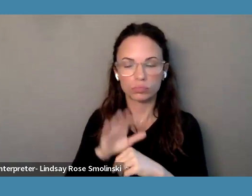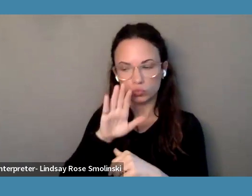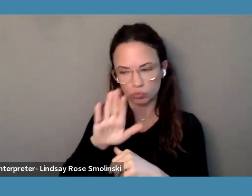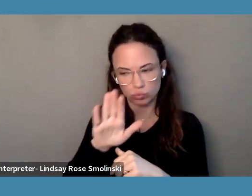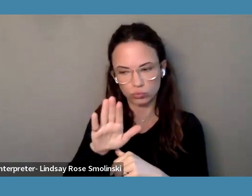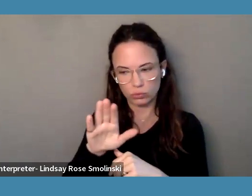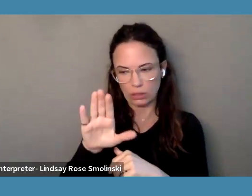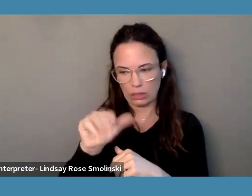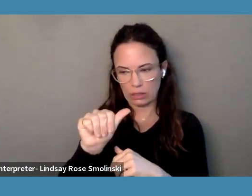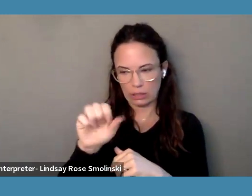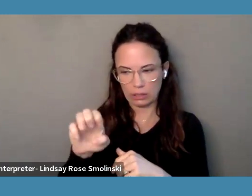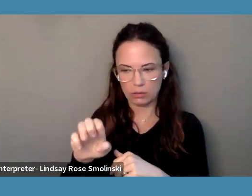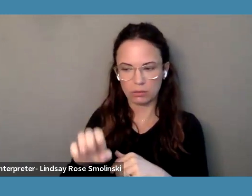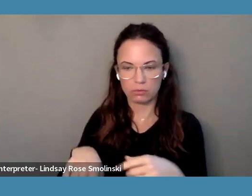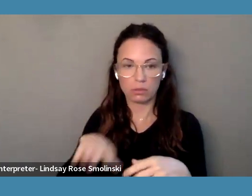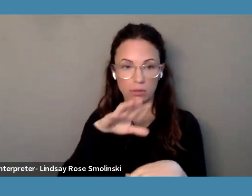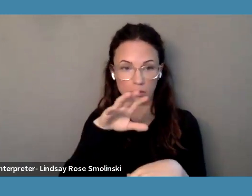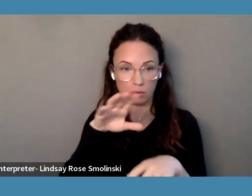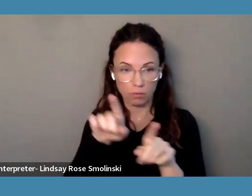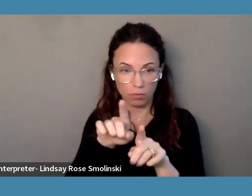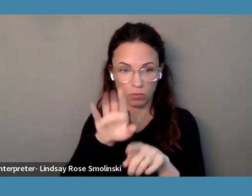and your information when you get to the fair hearing.